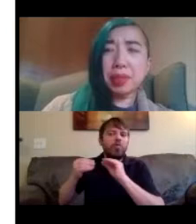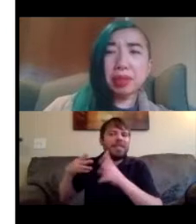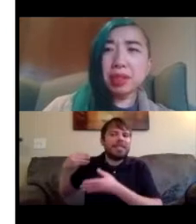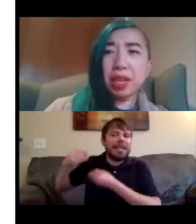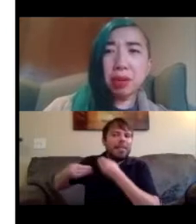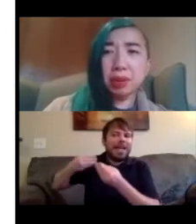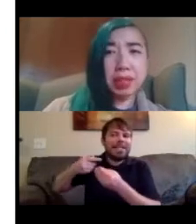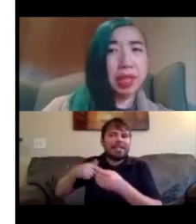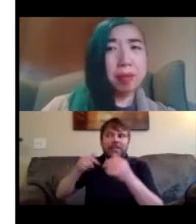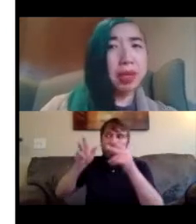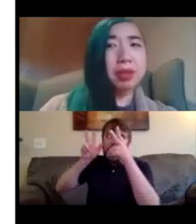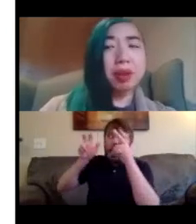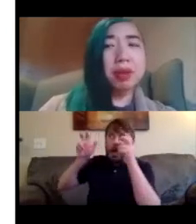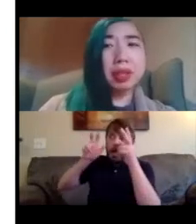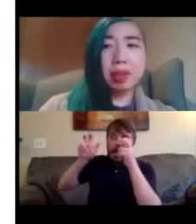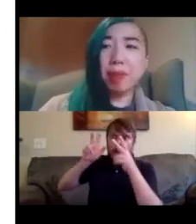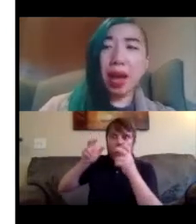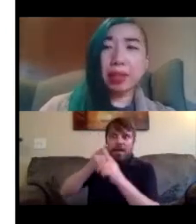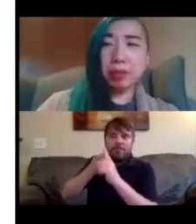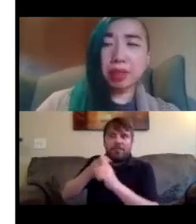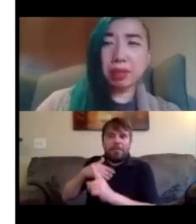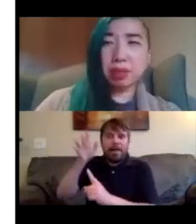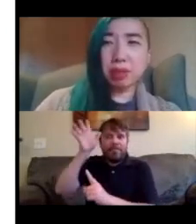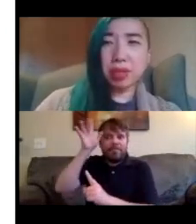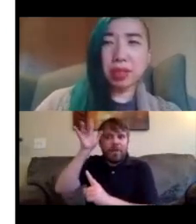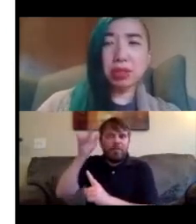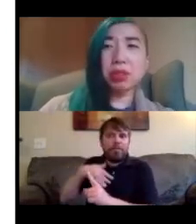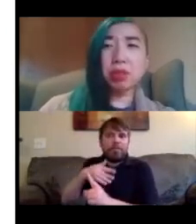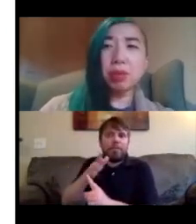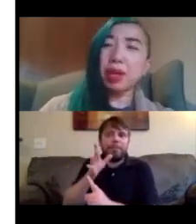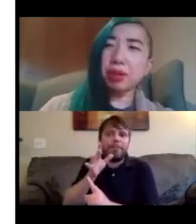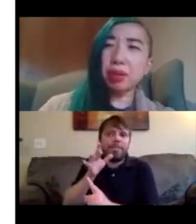there's a lot of holes there but I know that they impact me in certain ways, I just don't quite know